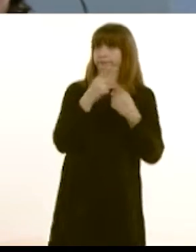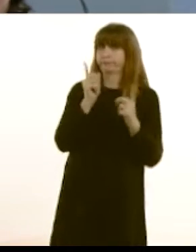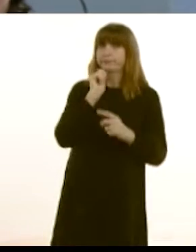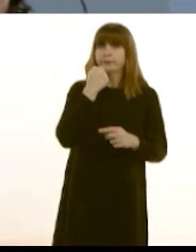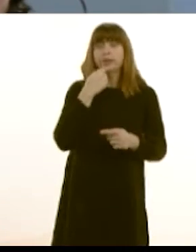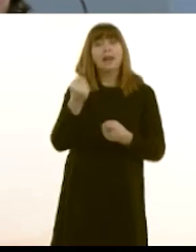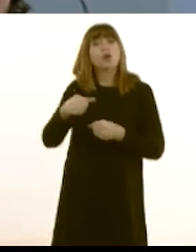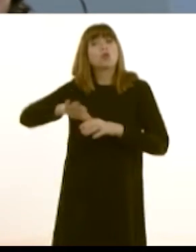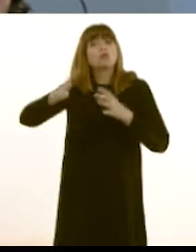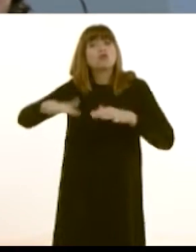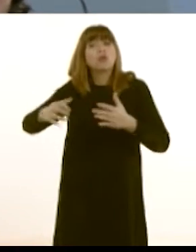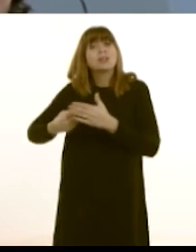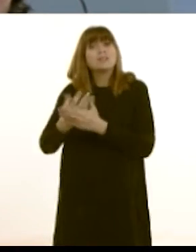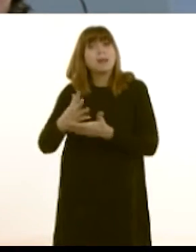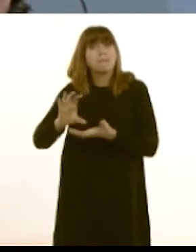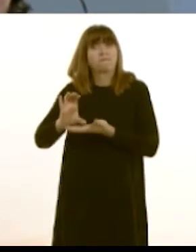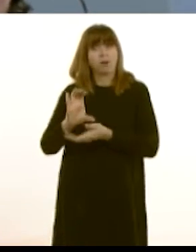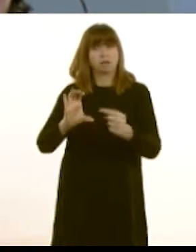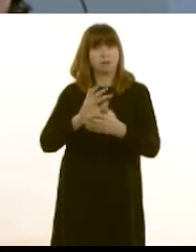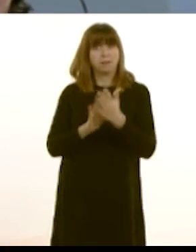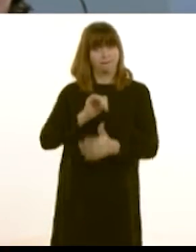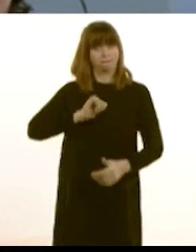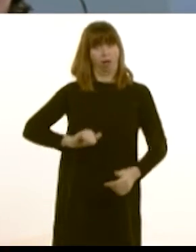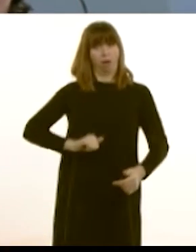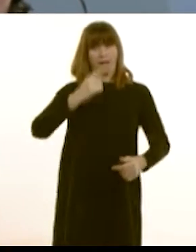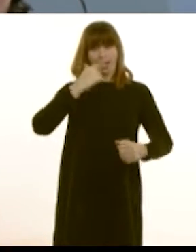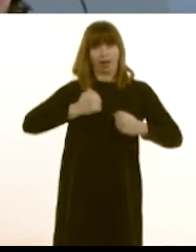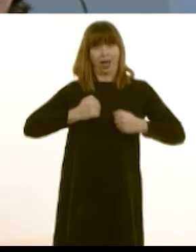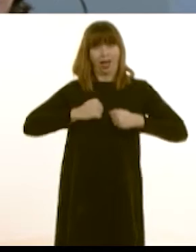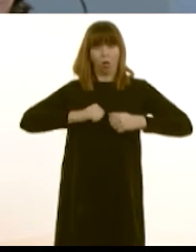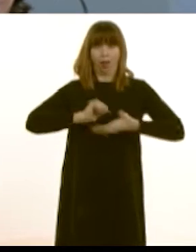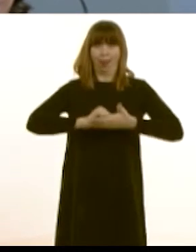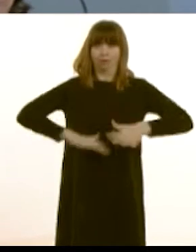fund, allowing farmers to use land as floodplains to hold water back.